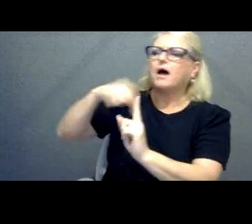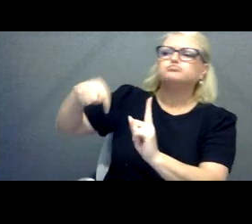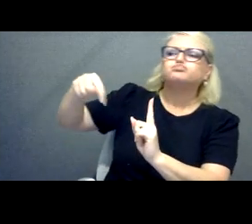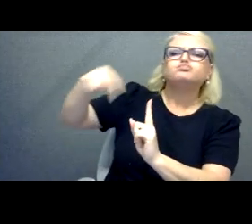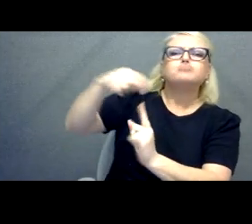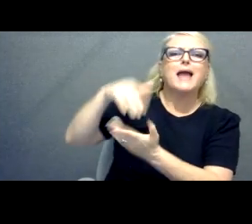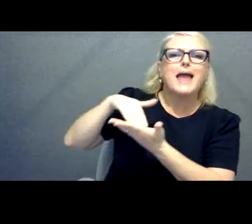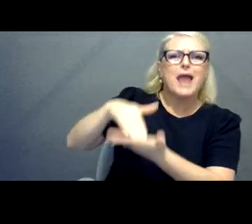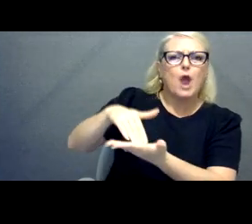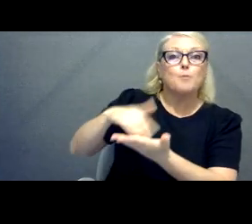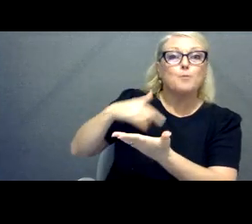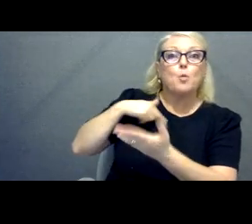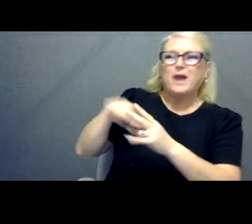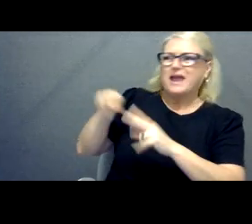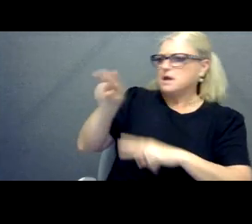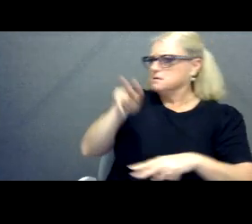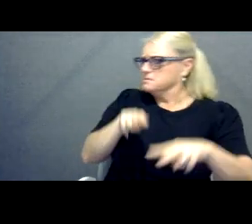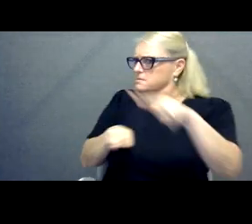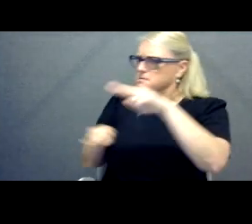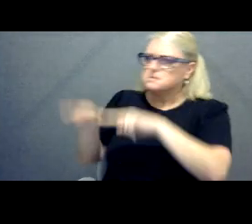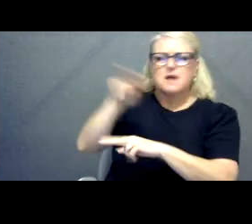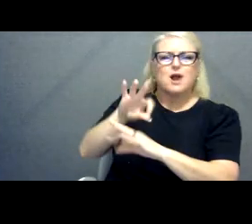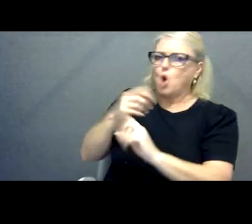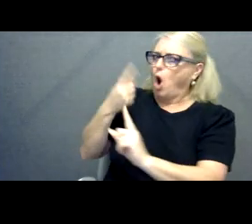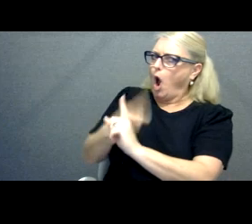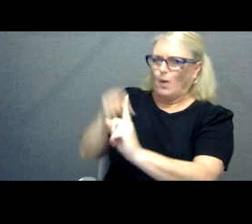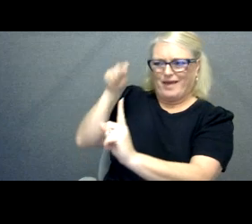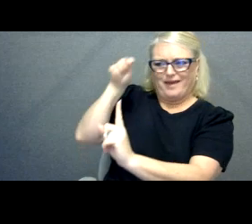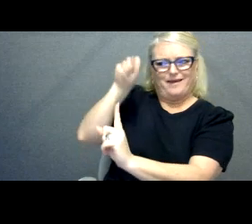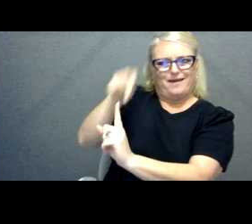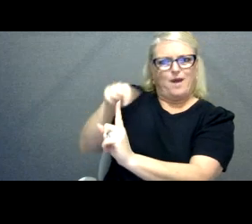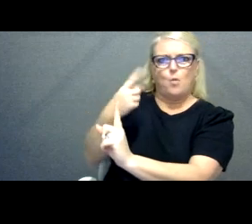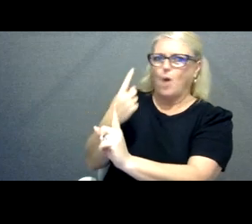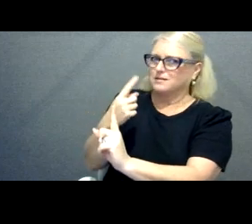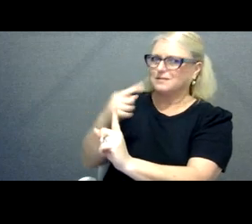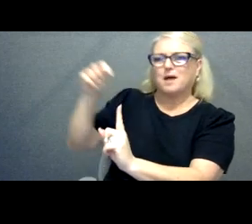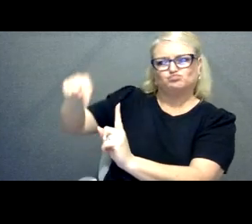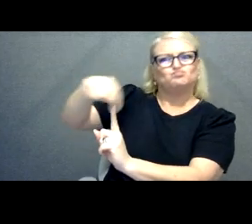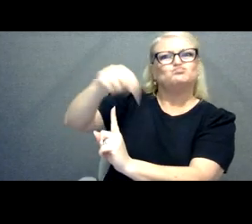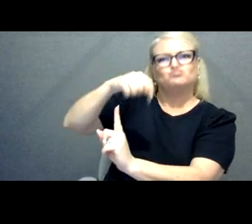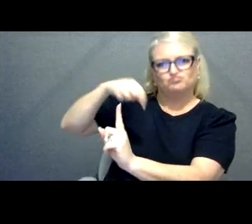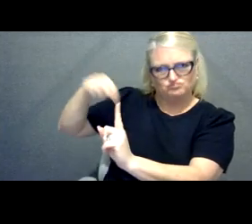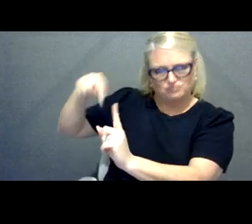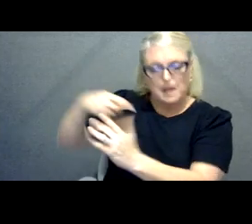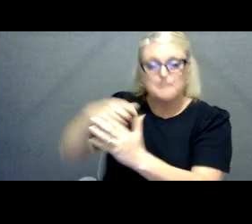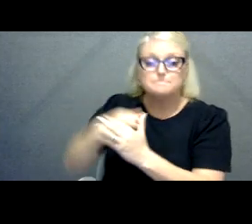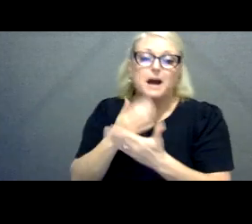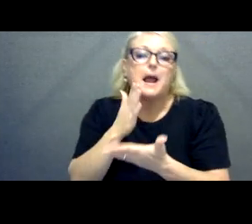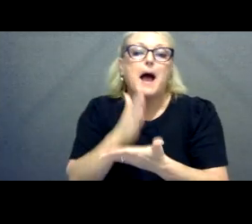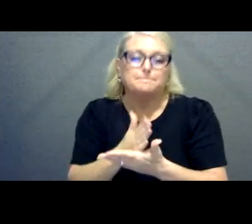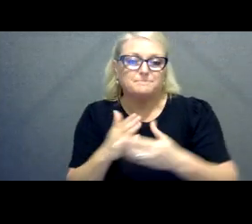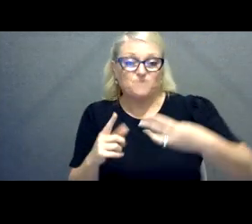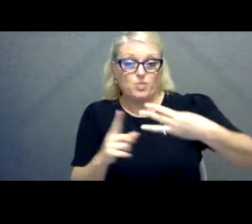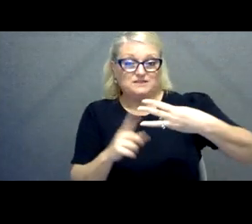looking at income and assets and we do factor in things like if someone's got children or a partner